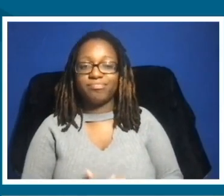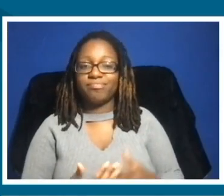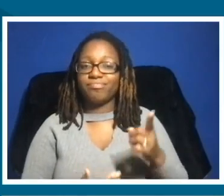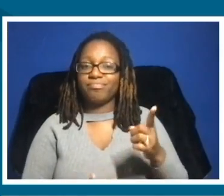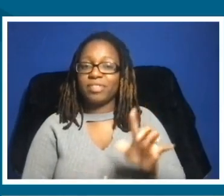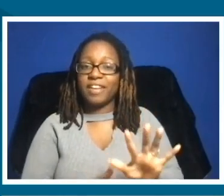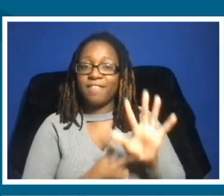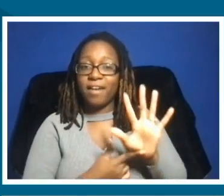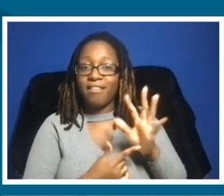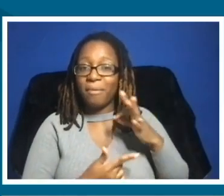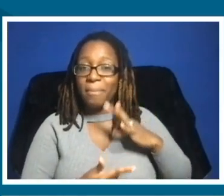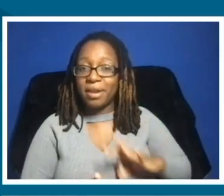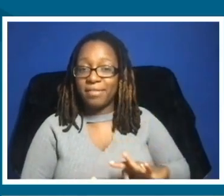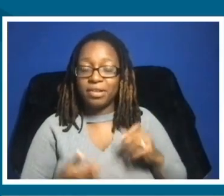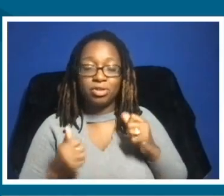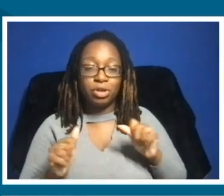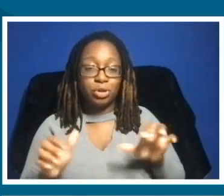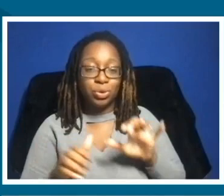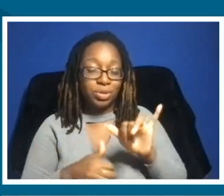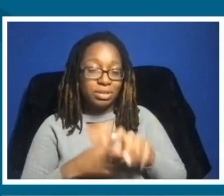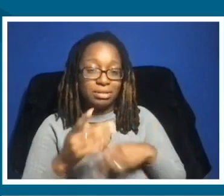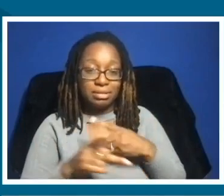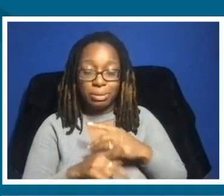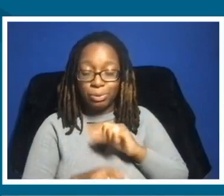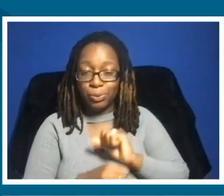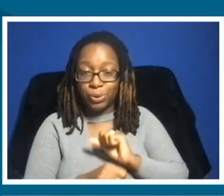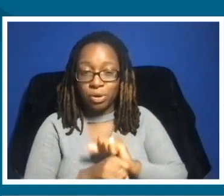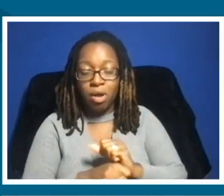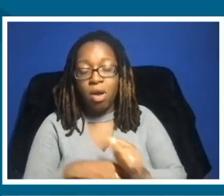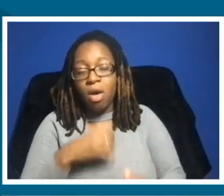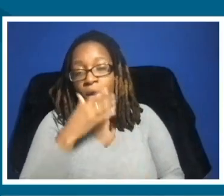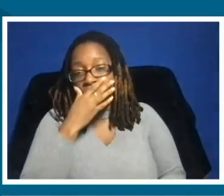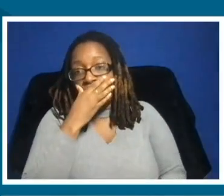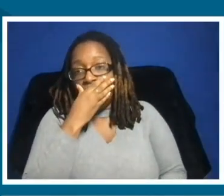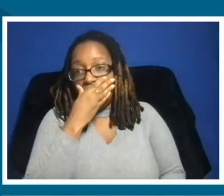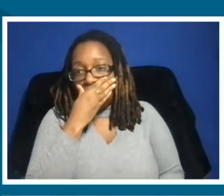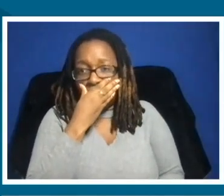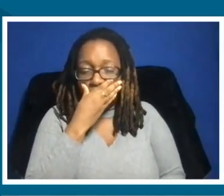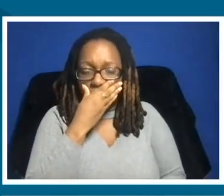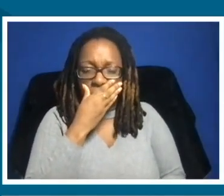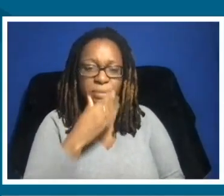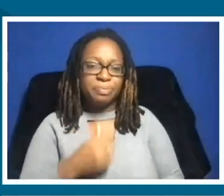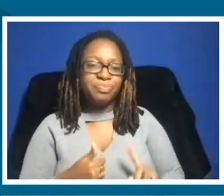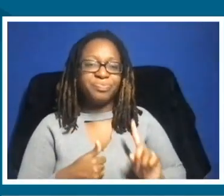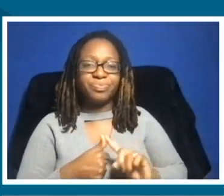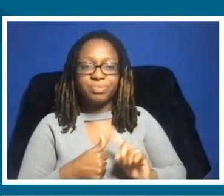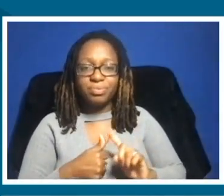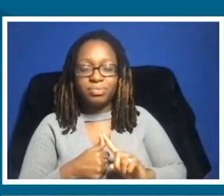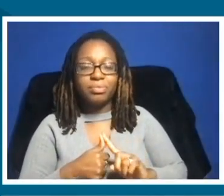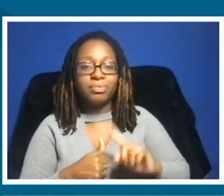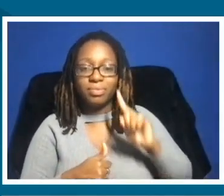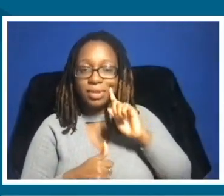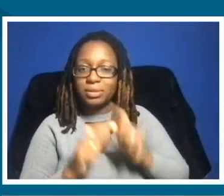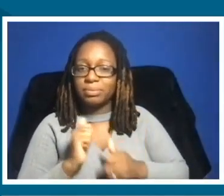of doing this kind of work so this is number one